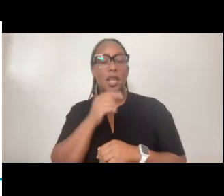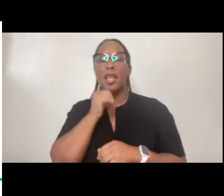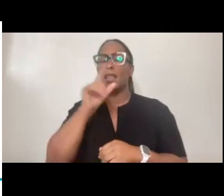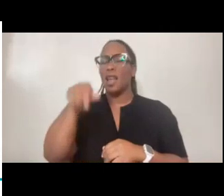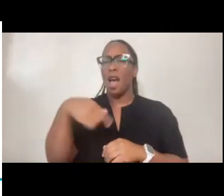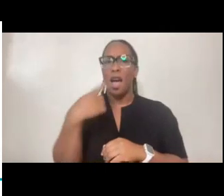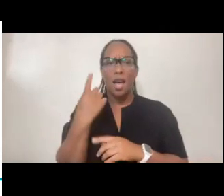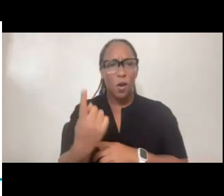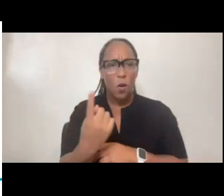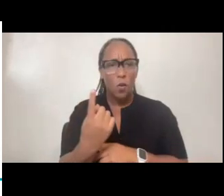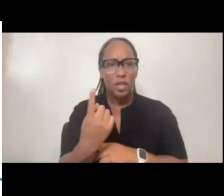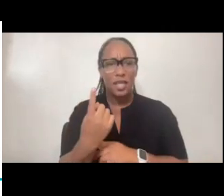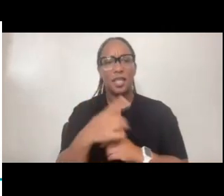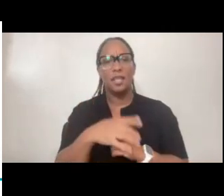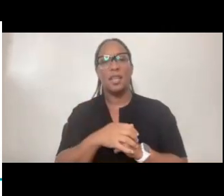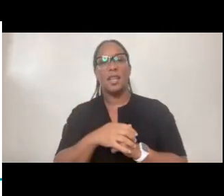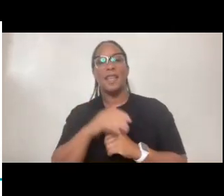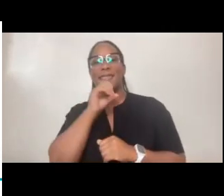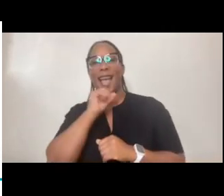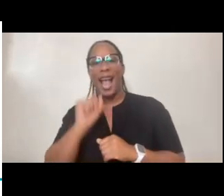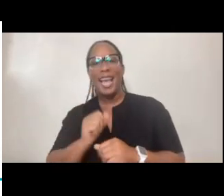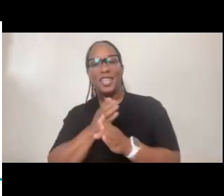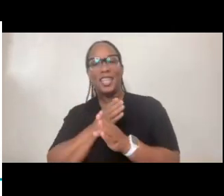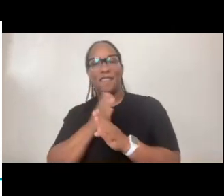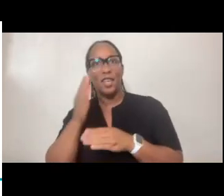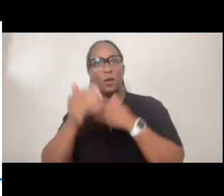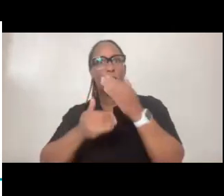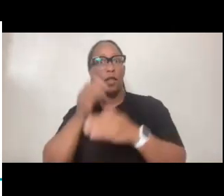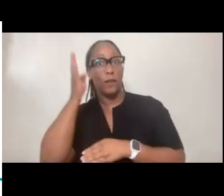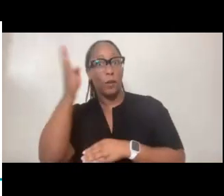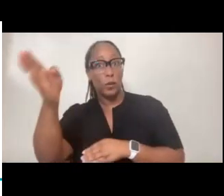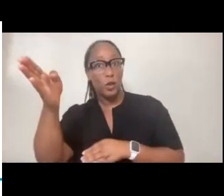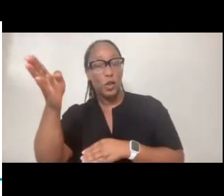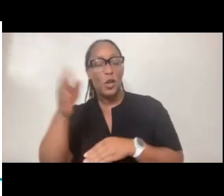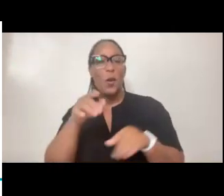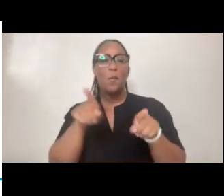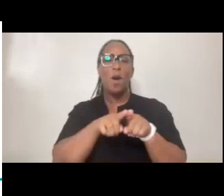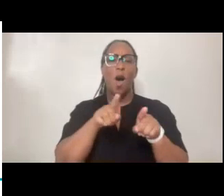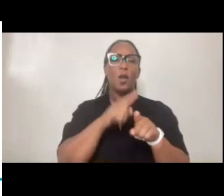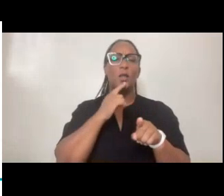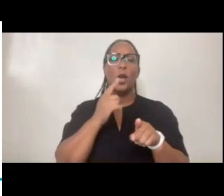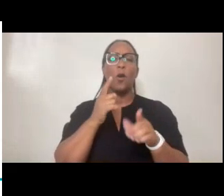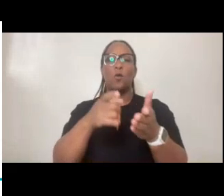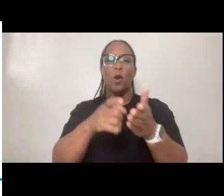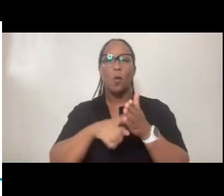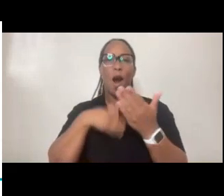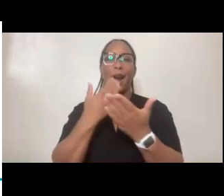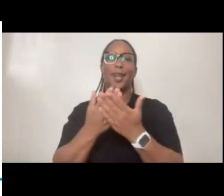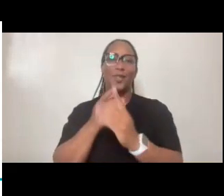understands not only where the aging field is going, but also what it takes to get there.